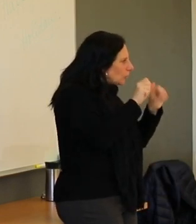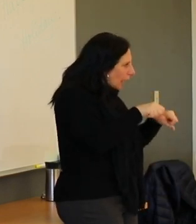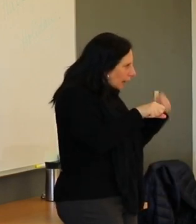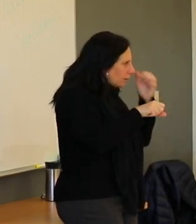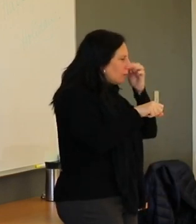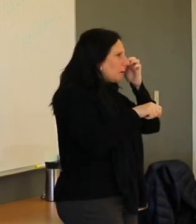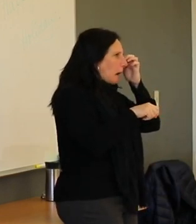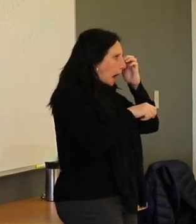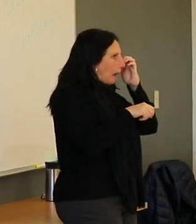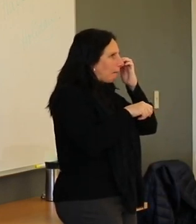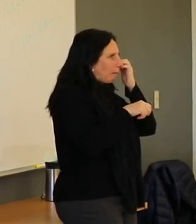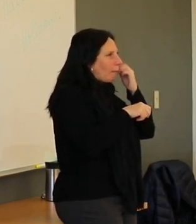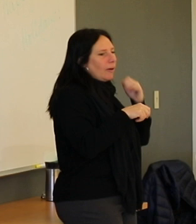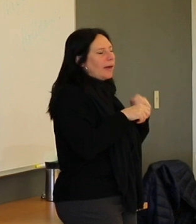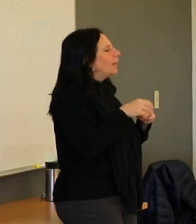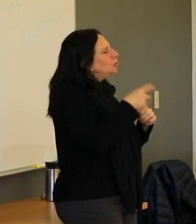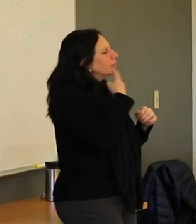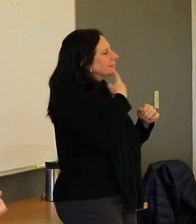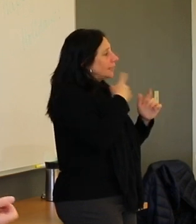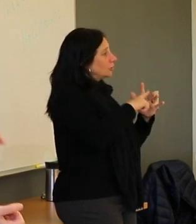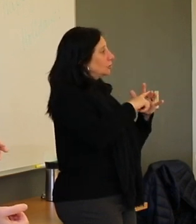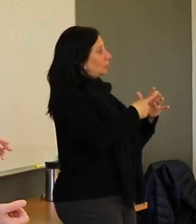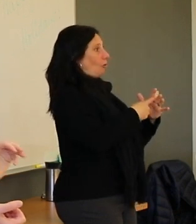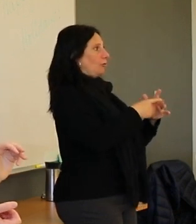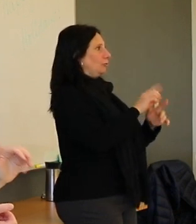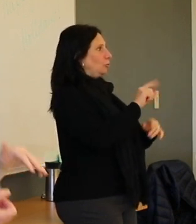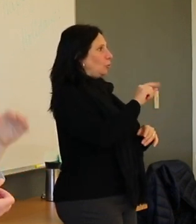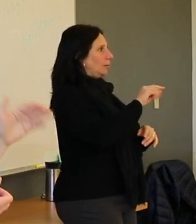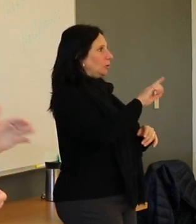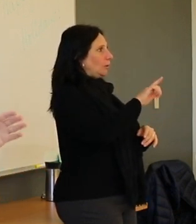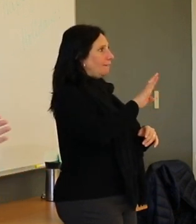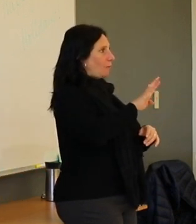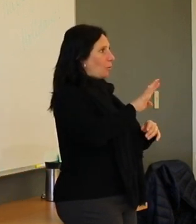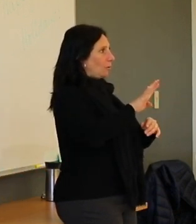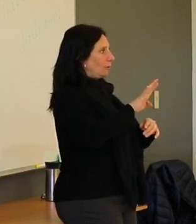Like as of the 24 or 25 academic year, it'll start using that mission.